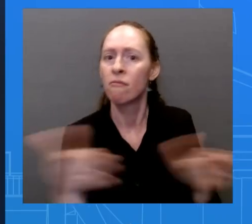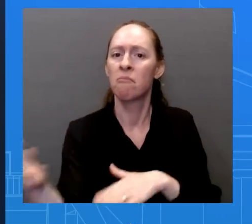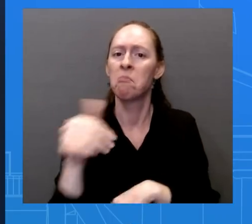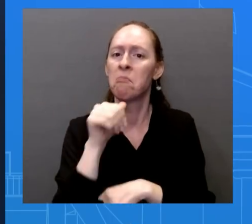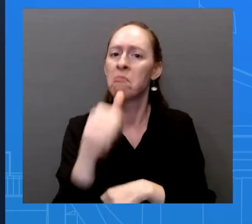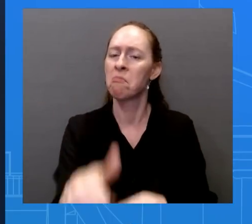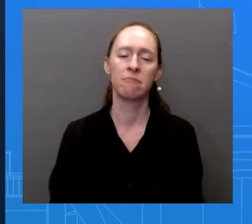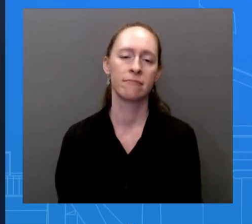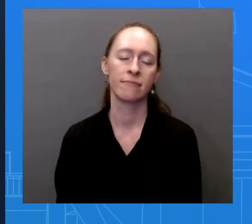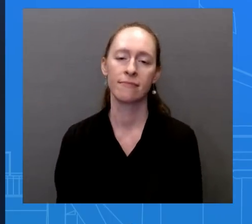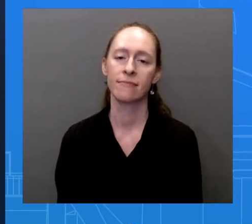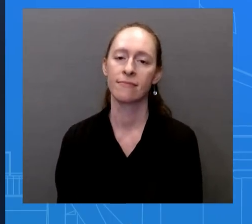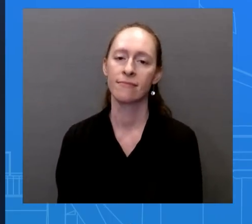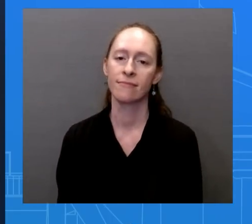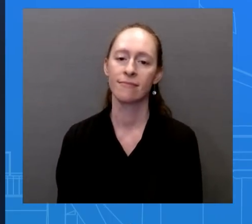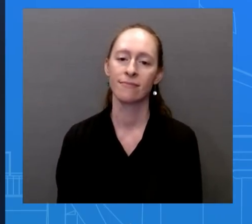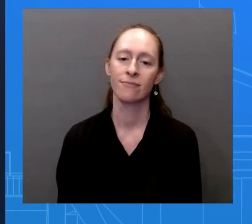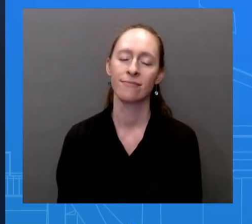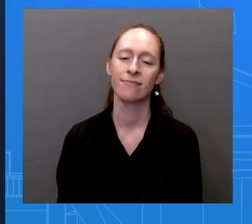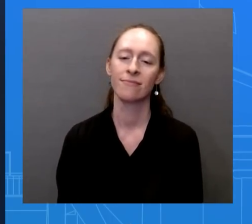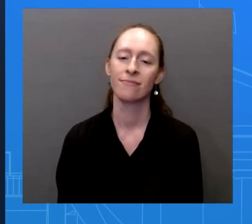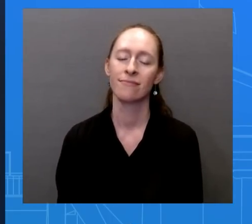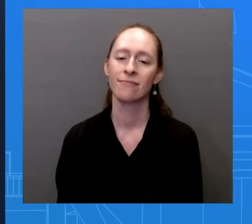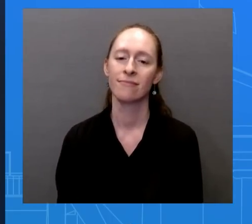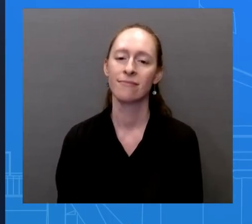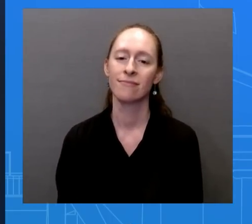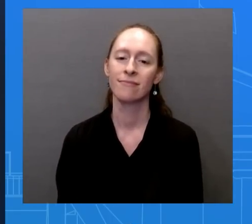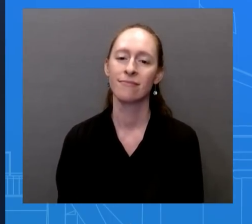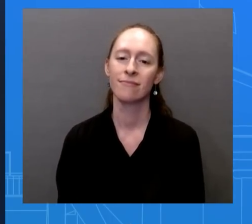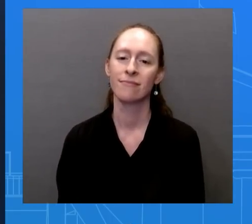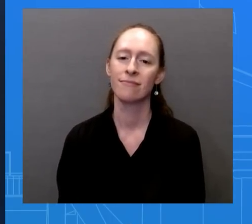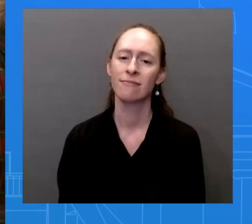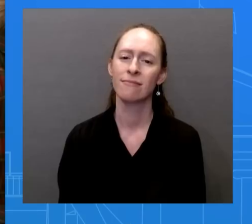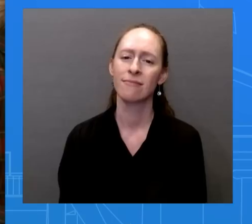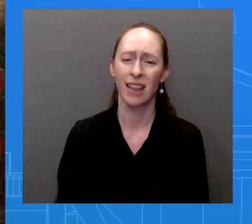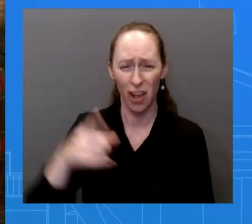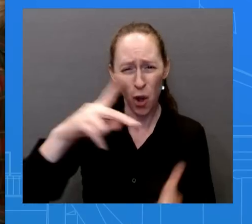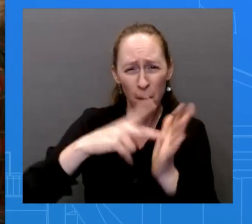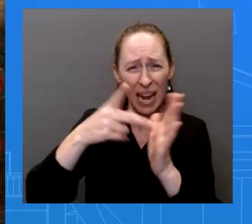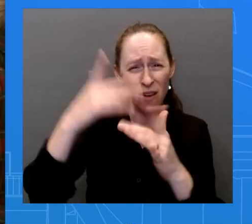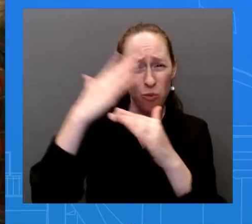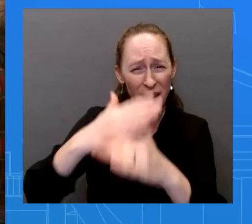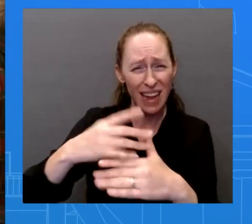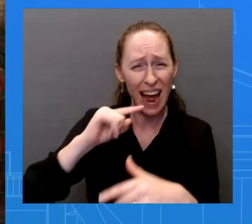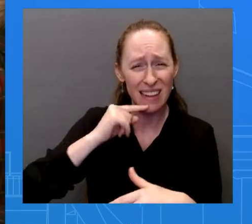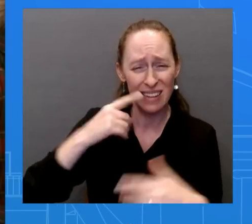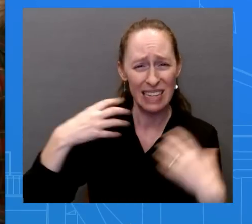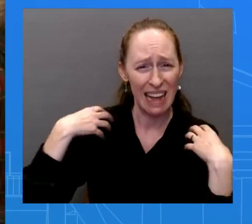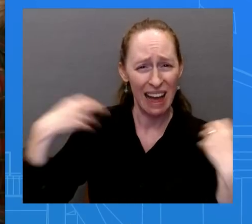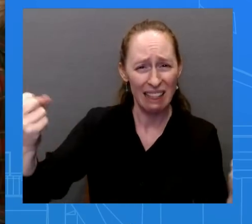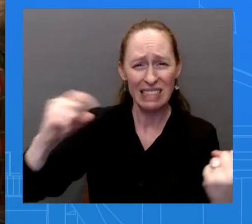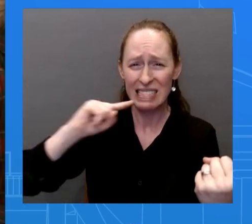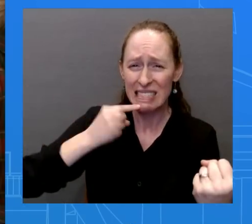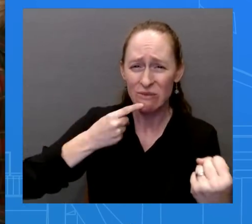why are the booster uptake rates so low? This -- does this reflect a failure on the part of the White House, the administration to get people boosted?